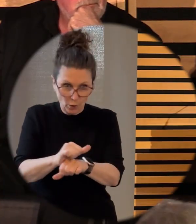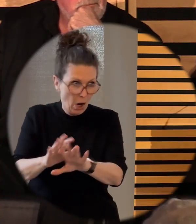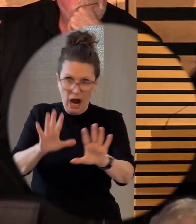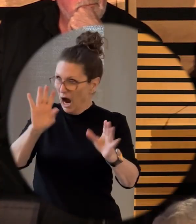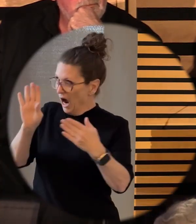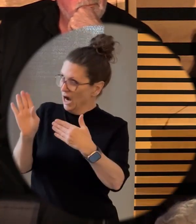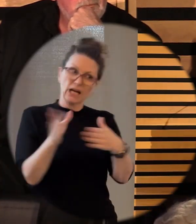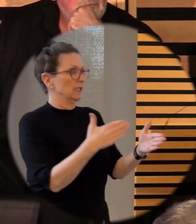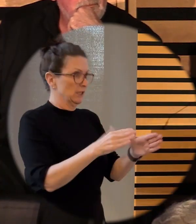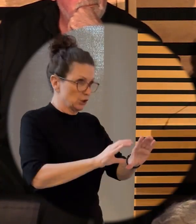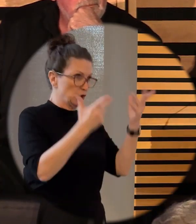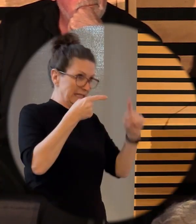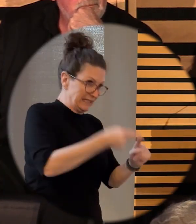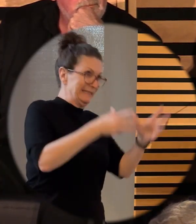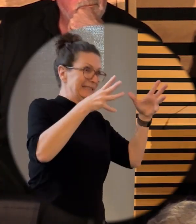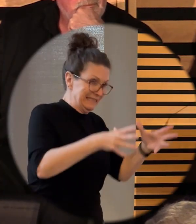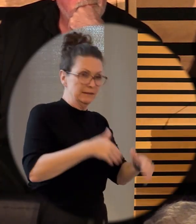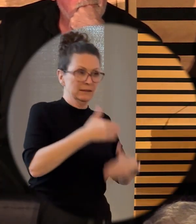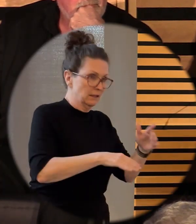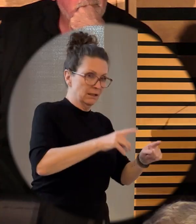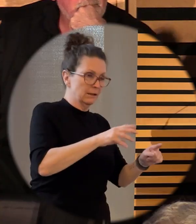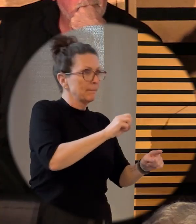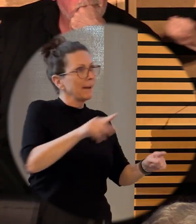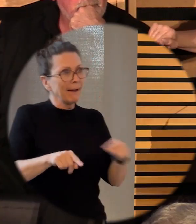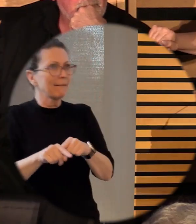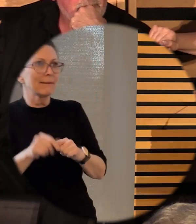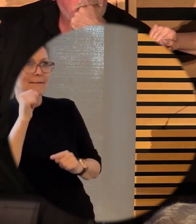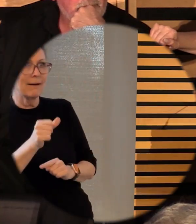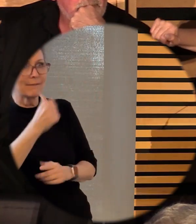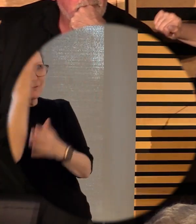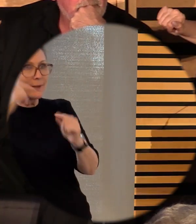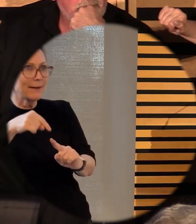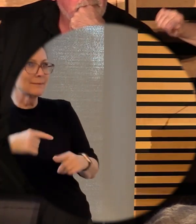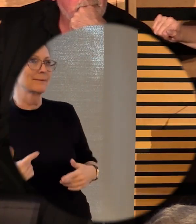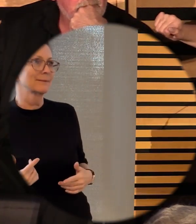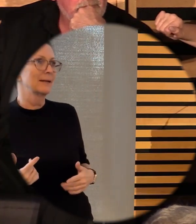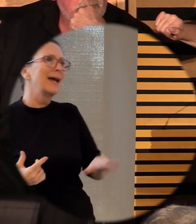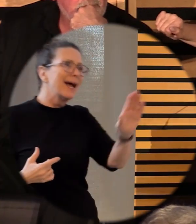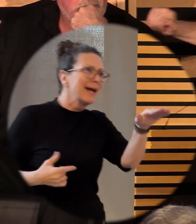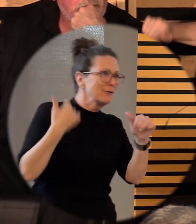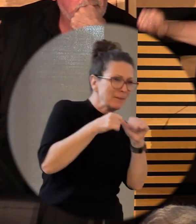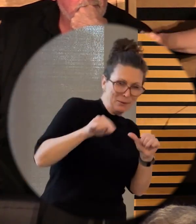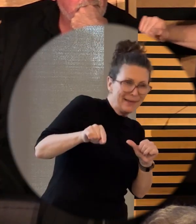on the new crisis or the new priority and nobody ever goes back and says, "Oh, but that thing we